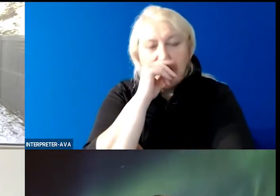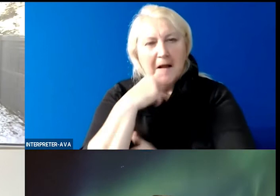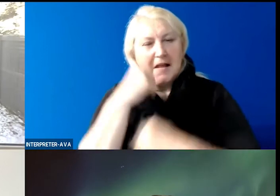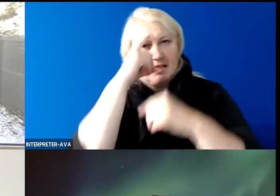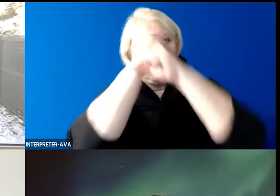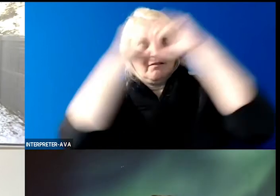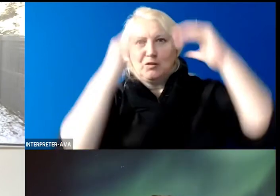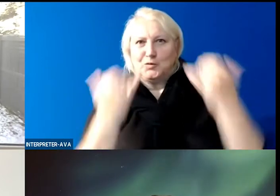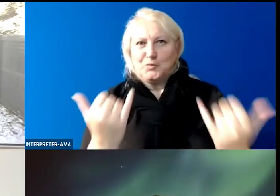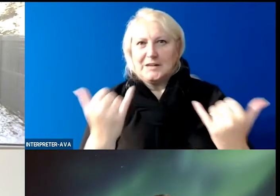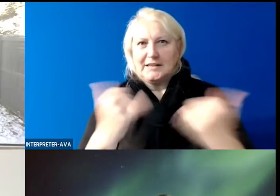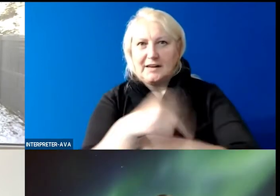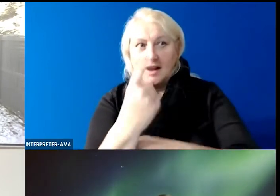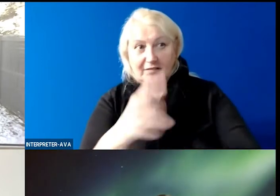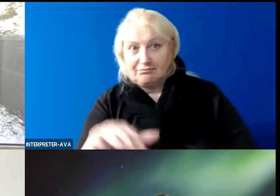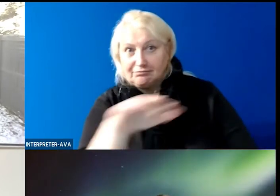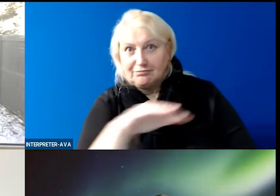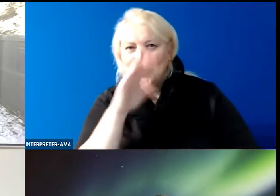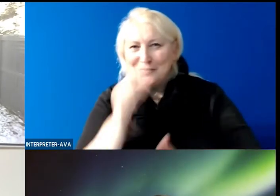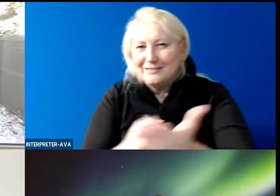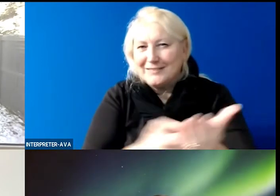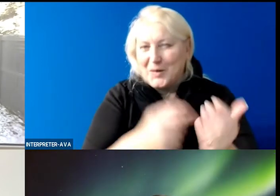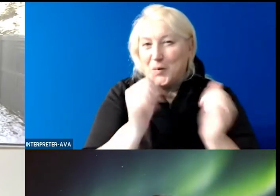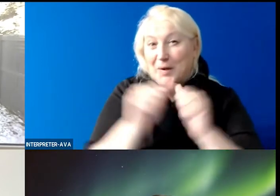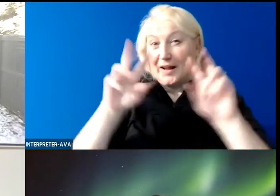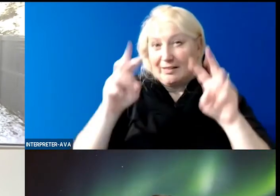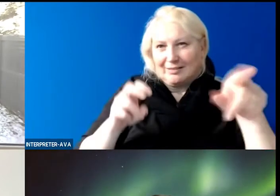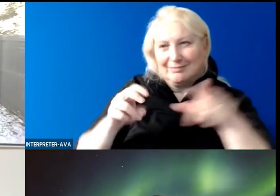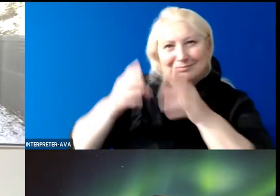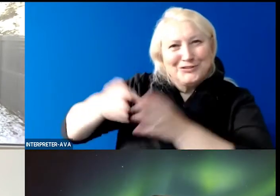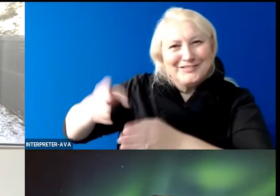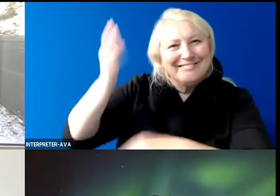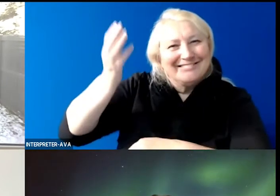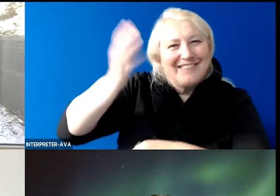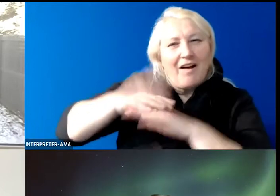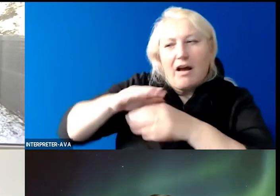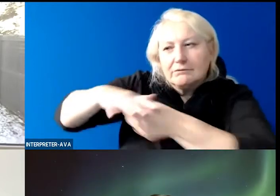members of the cultural instigators, as they share with us really extraordinary project